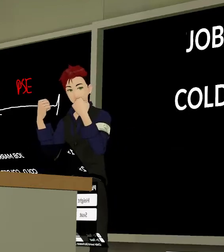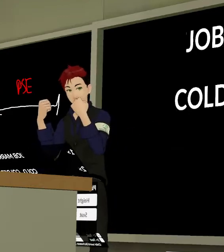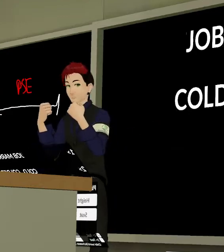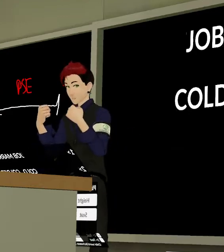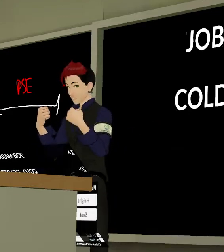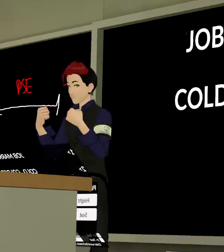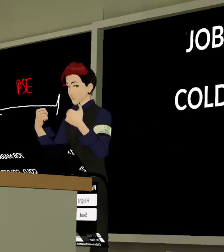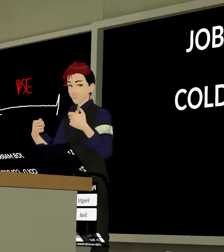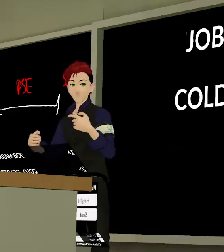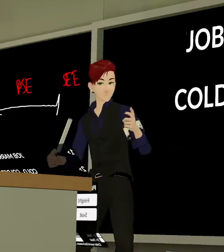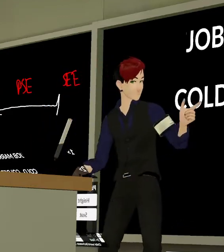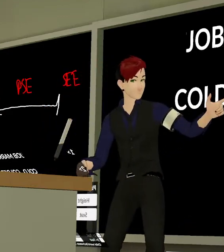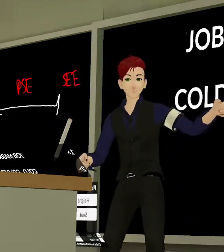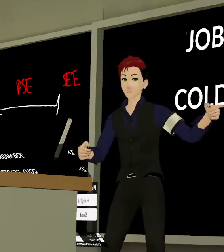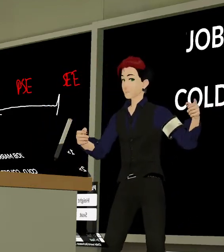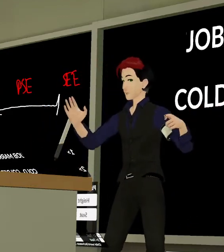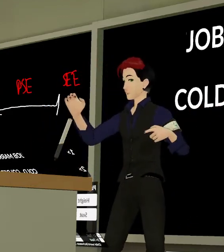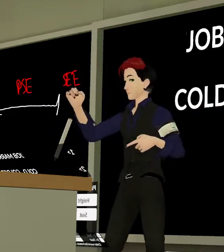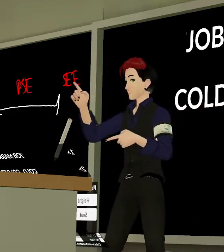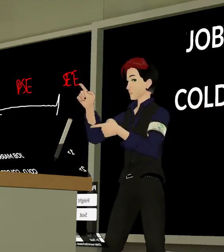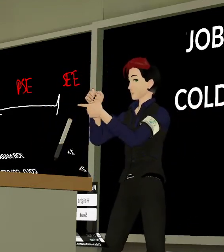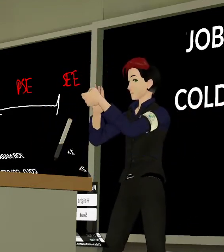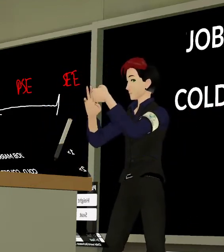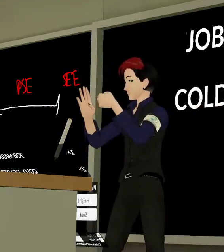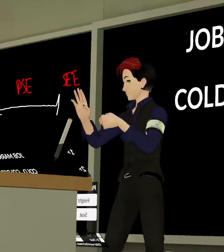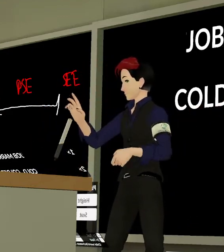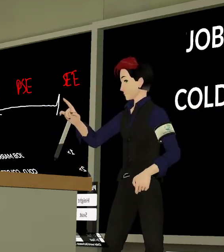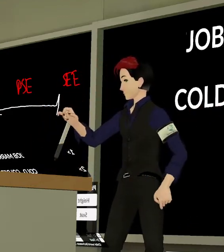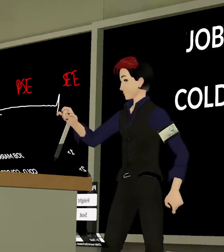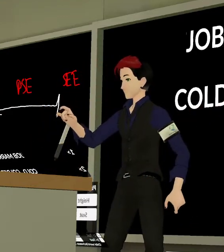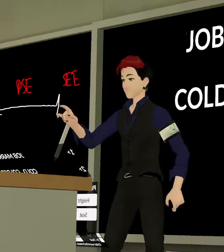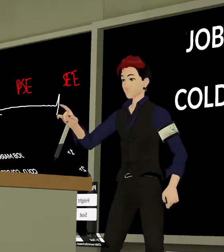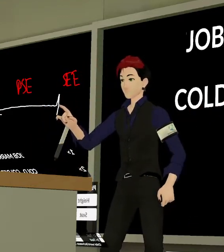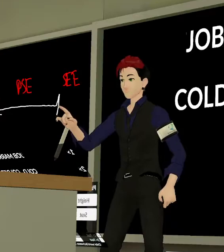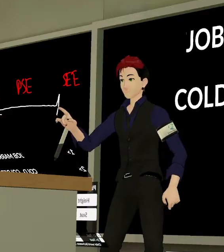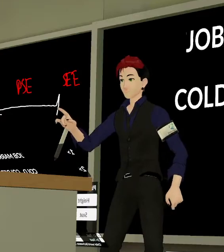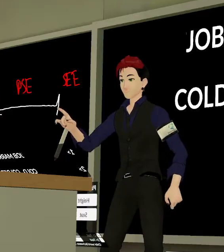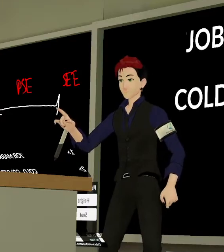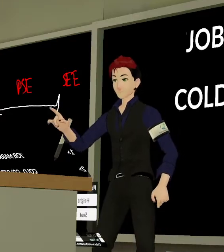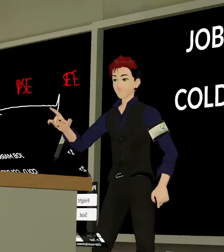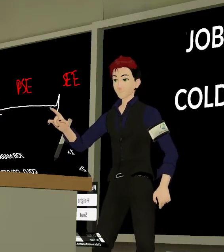cold right how do you sign colder ?